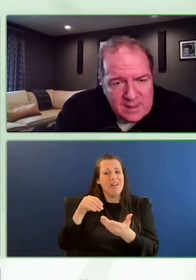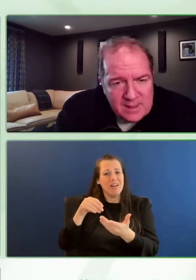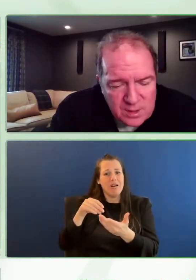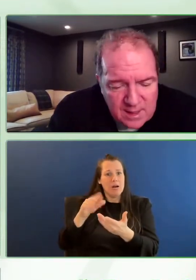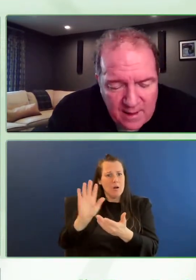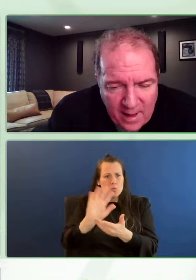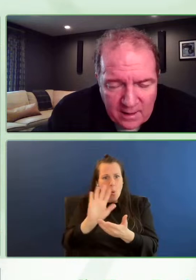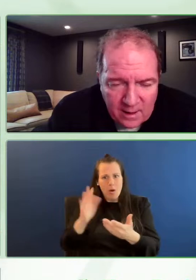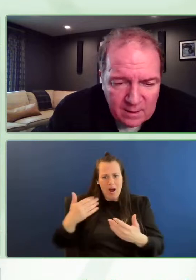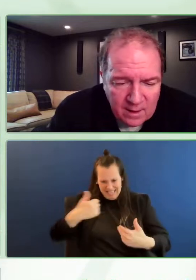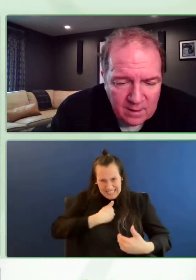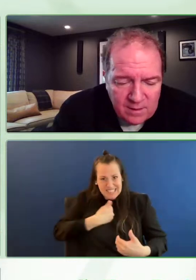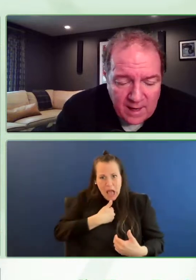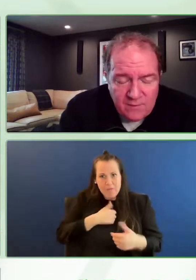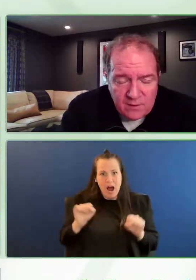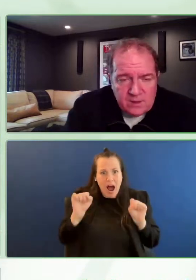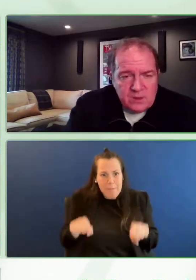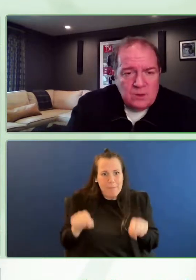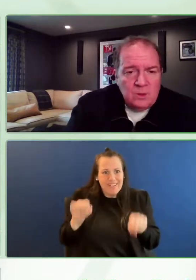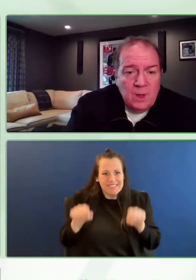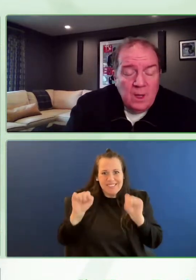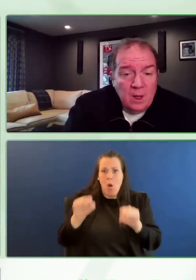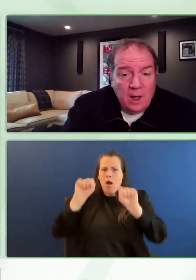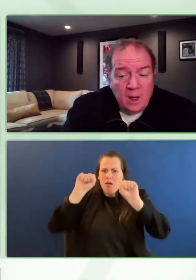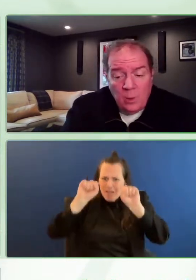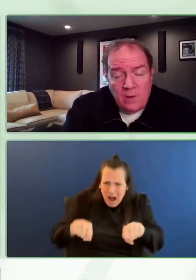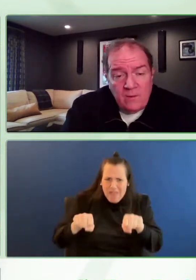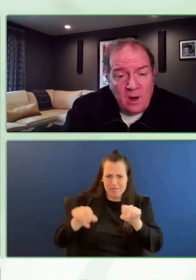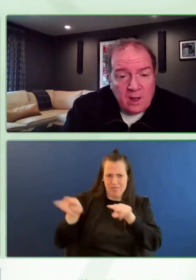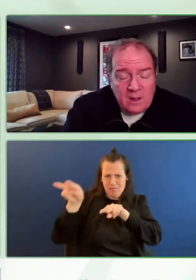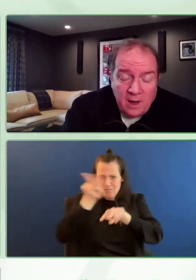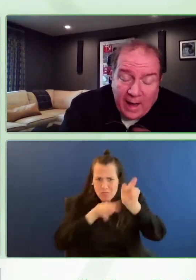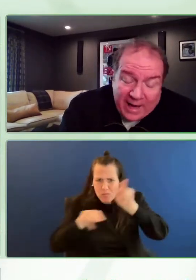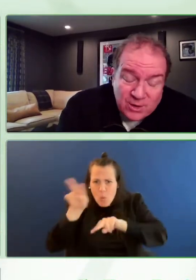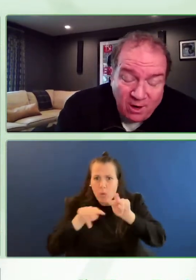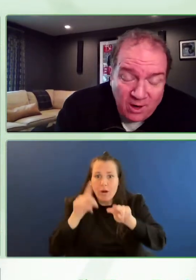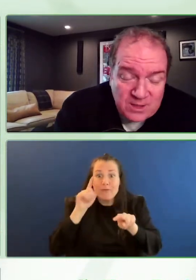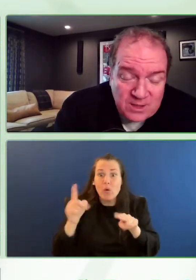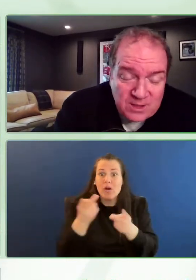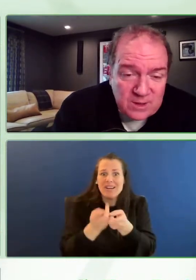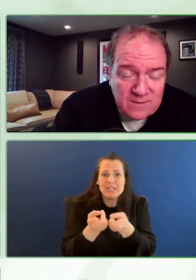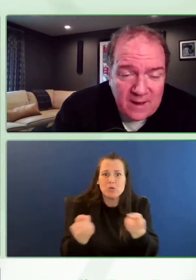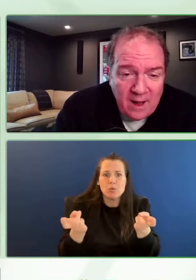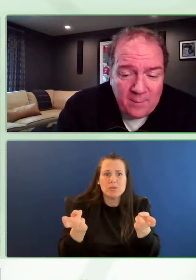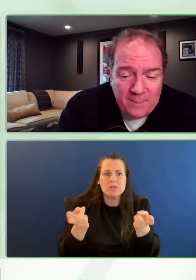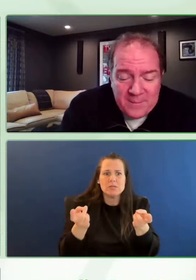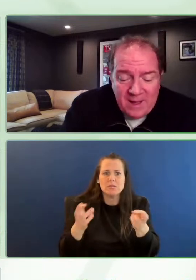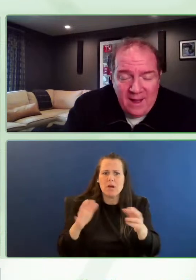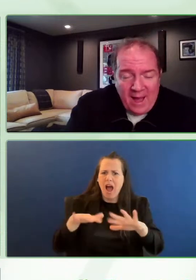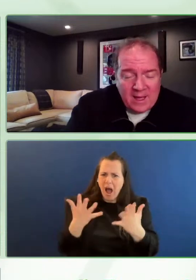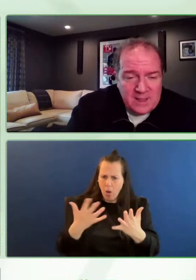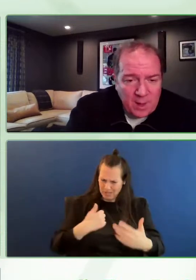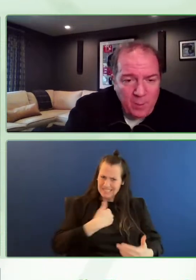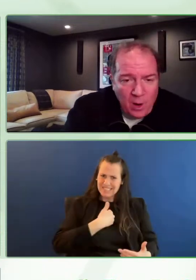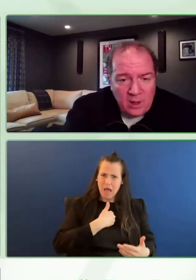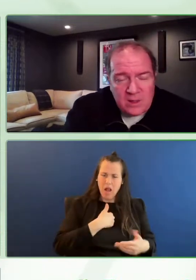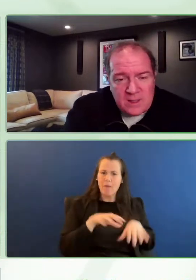In addition to that, and thankfully to 1 of actually our exclusive academic partners,